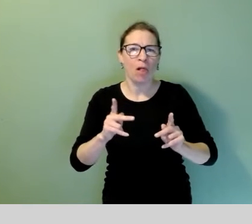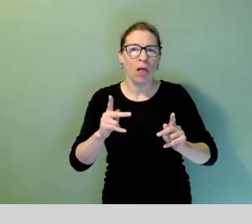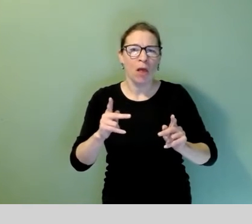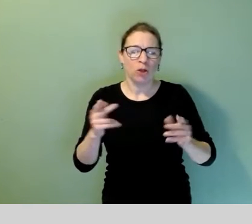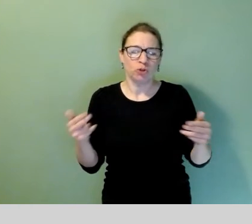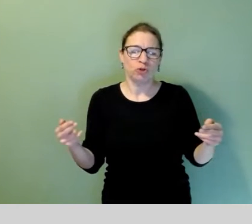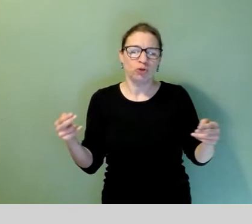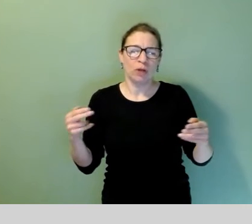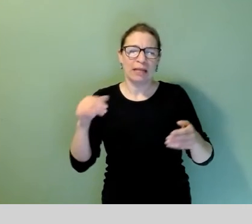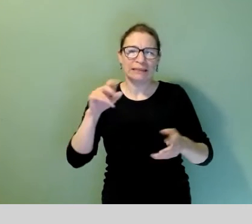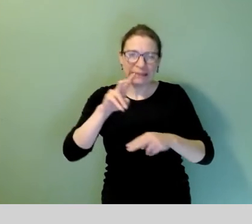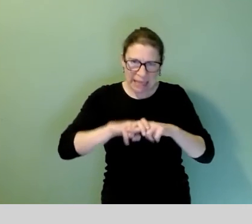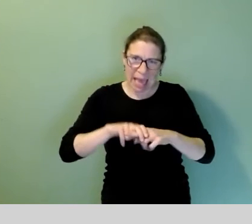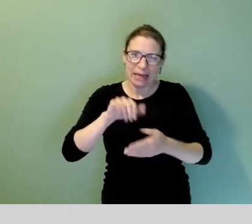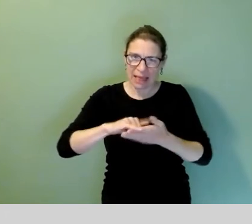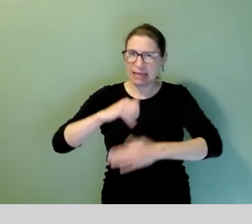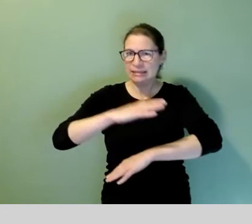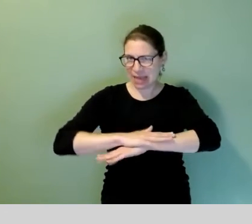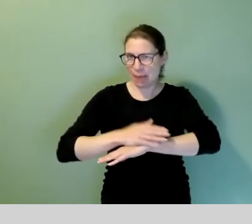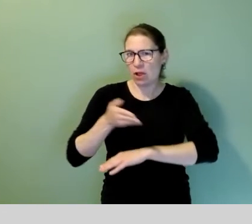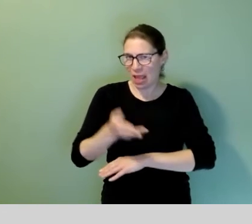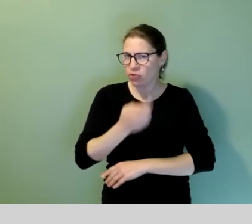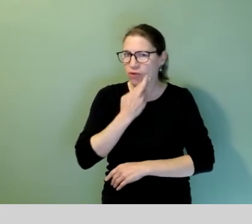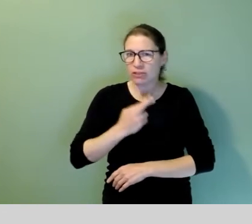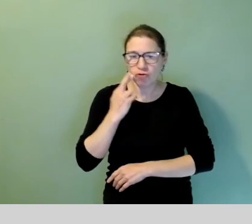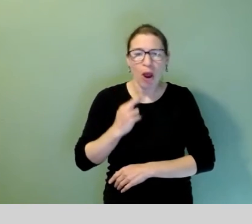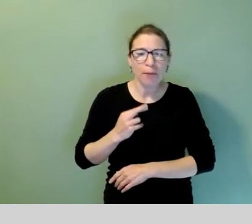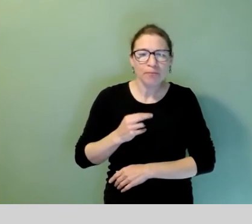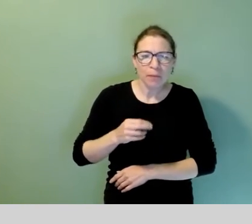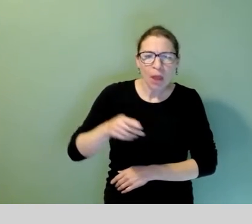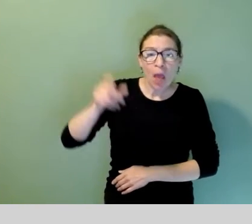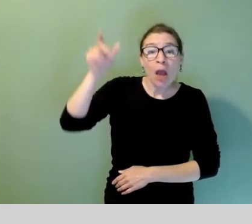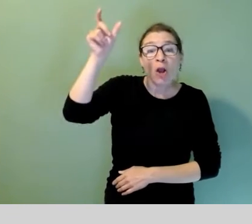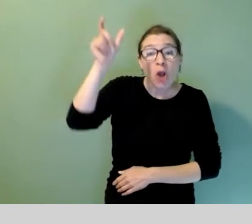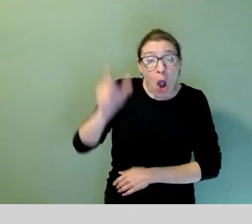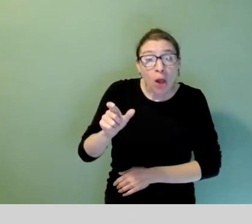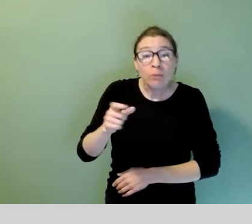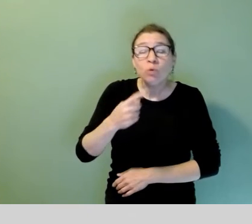On the columns we're going to represent if it was a smoking table or a nonsmoking table,